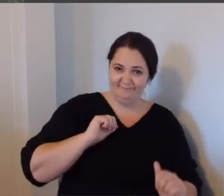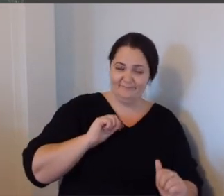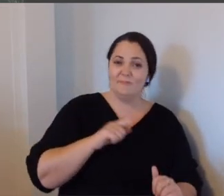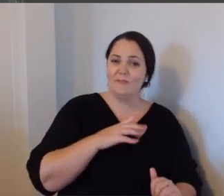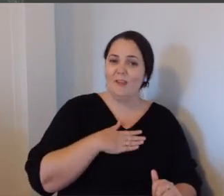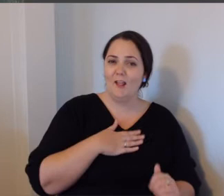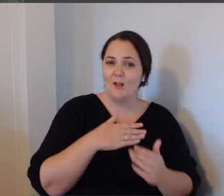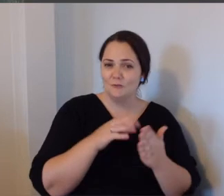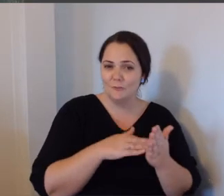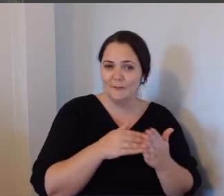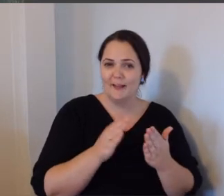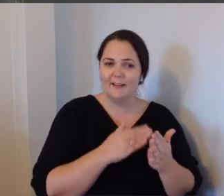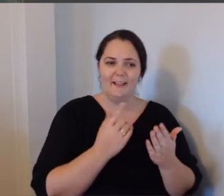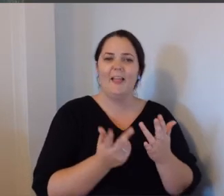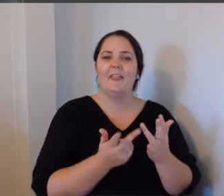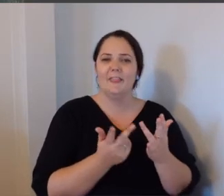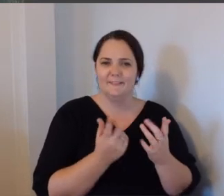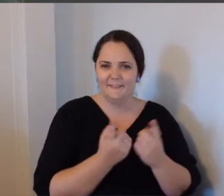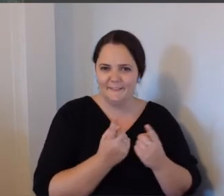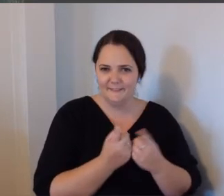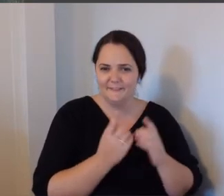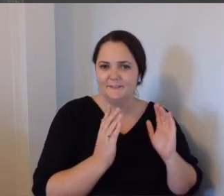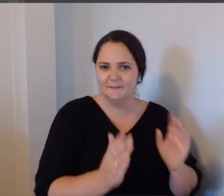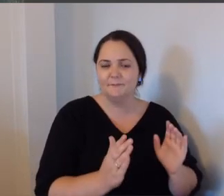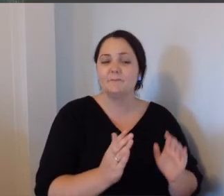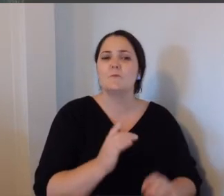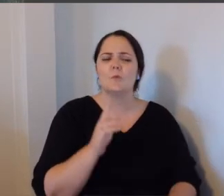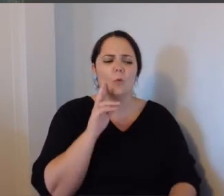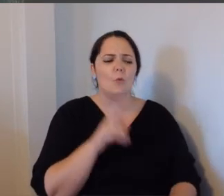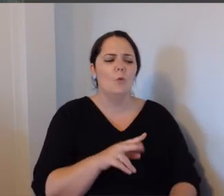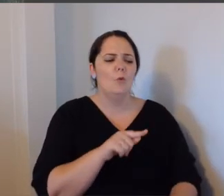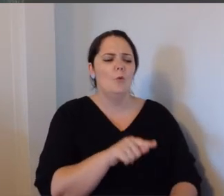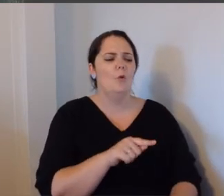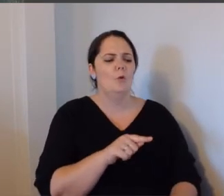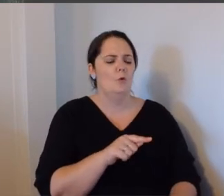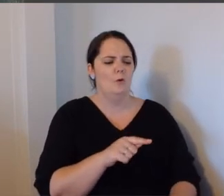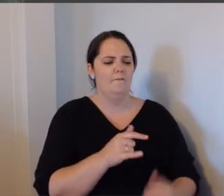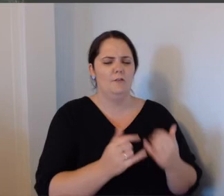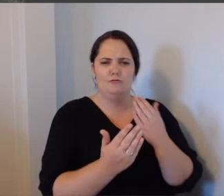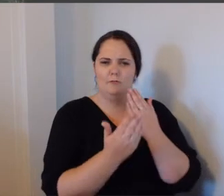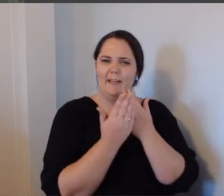occupy an extremely shallow pictorial space, not unlike the space of Caravaggio's musicians.